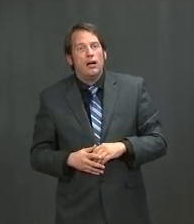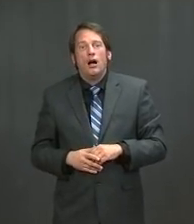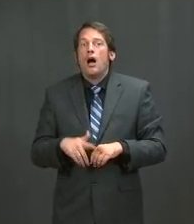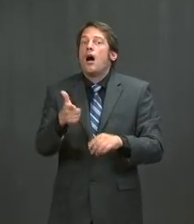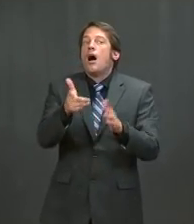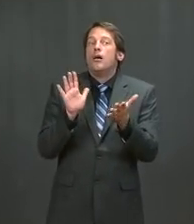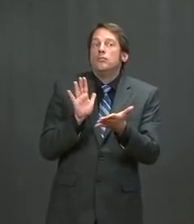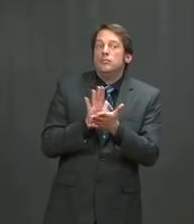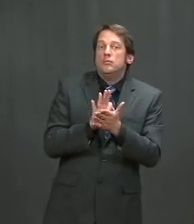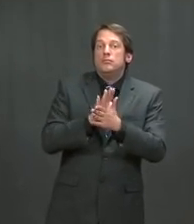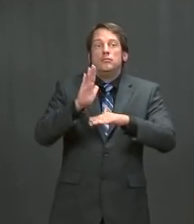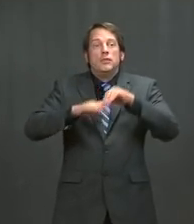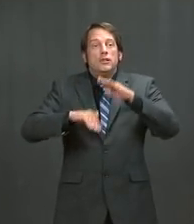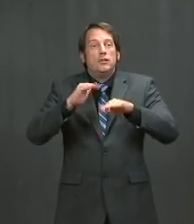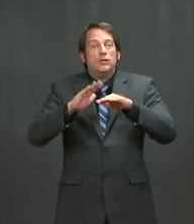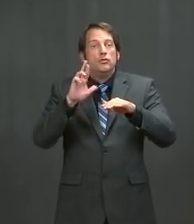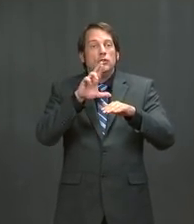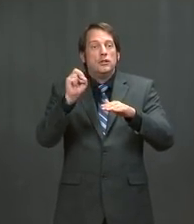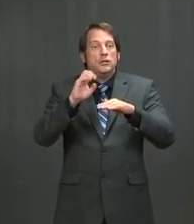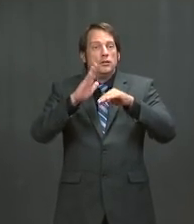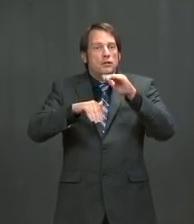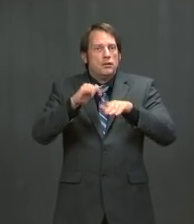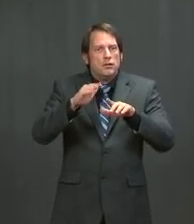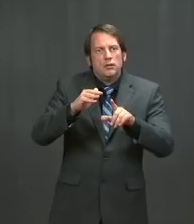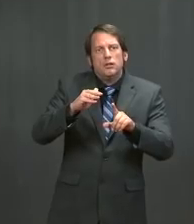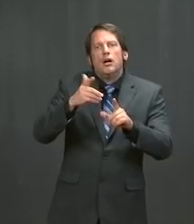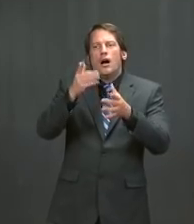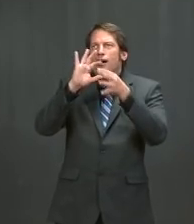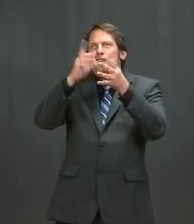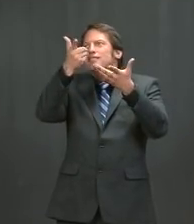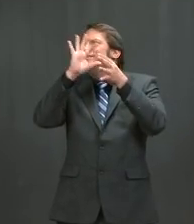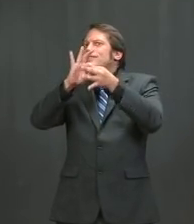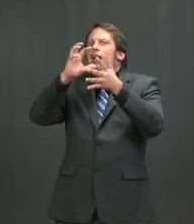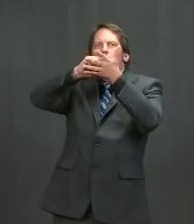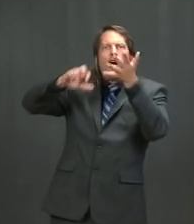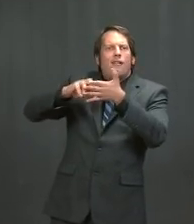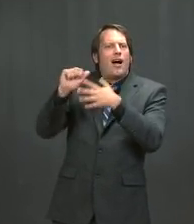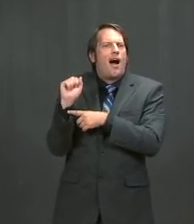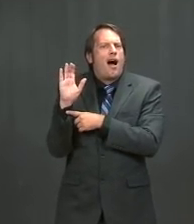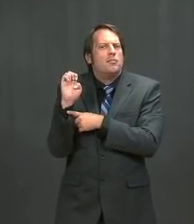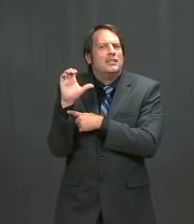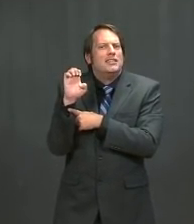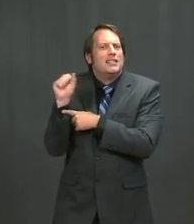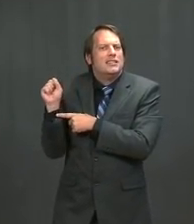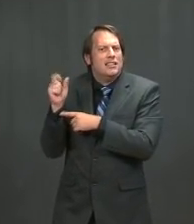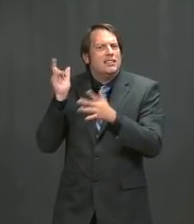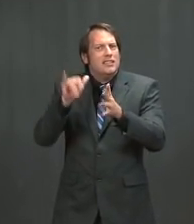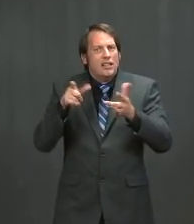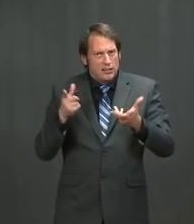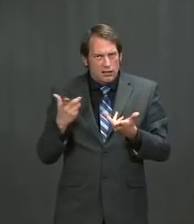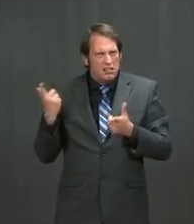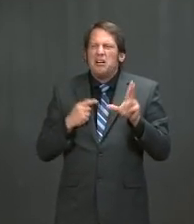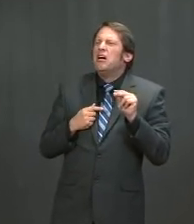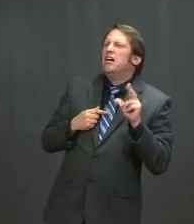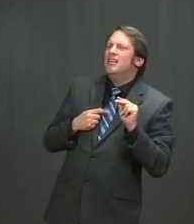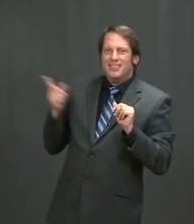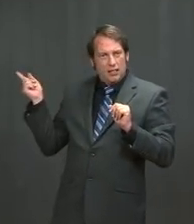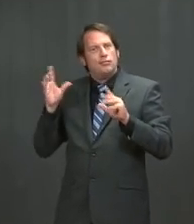the President disagrees. And finally, some don't think that building a support system to take care of elderly parents or kids